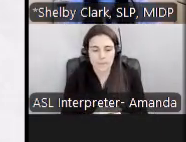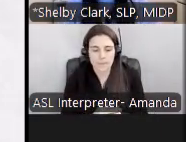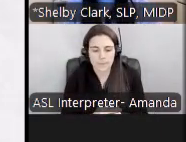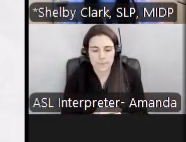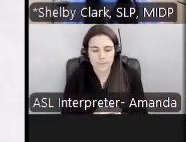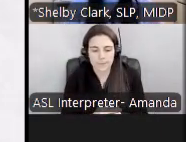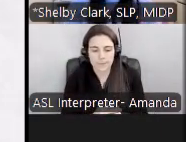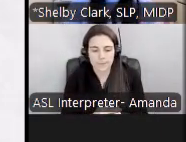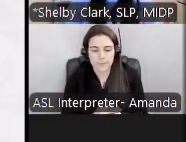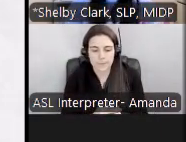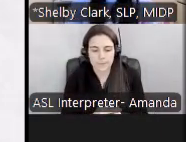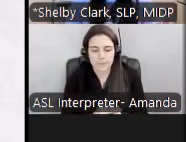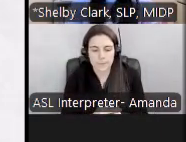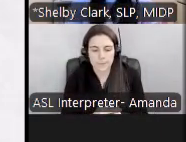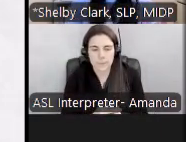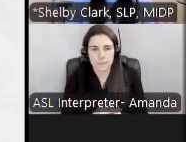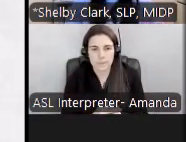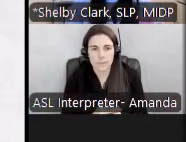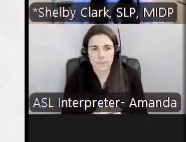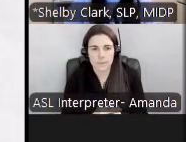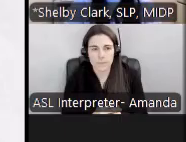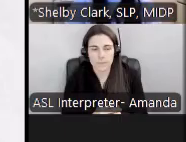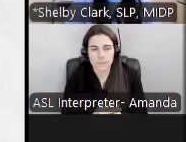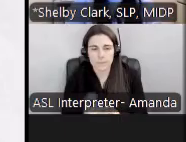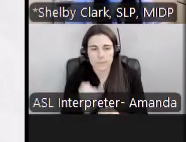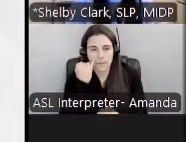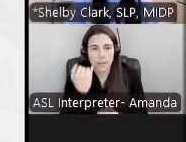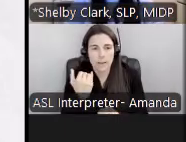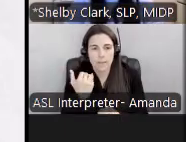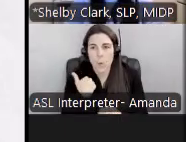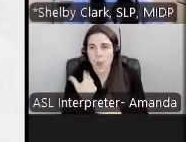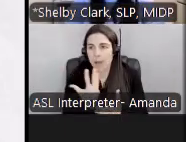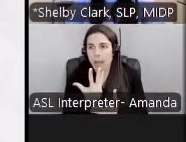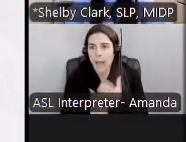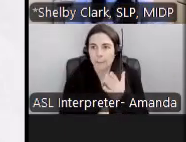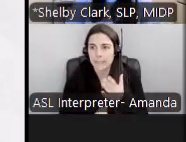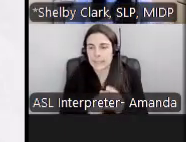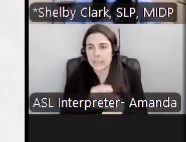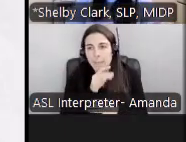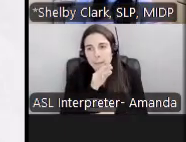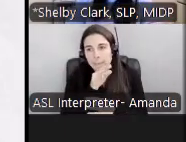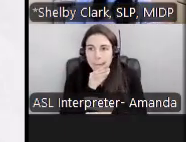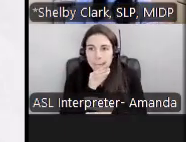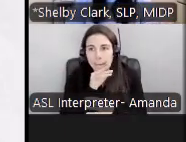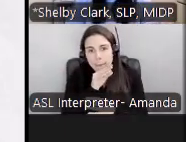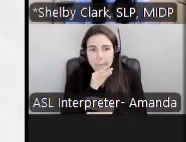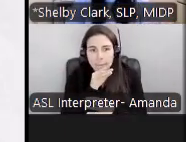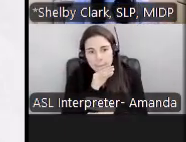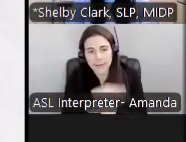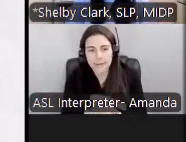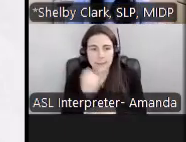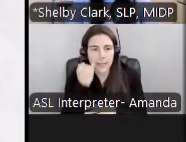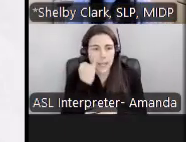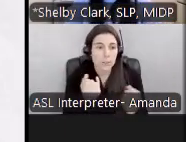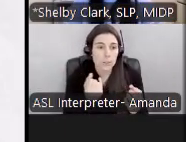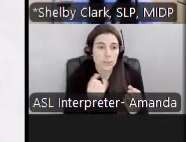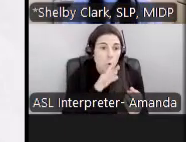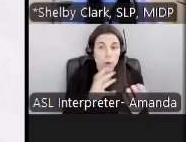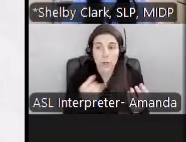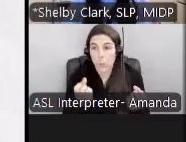And additionally, if we have an absence of babbling by the end of the first year, whether it's spoken or signed, that's a